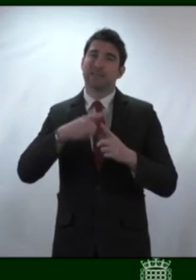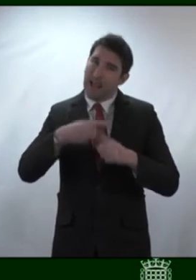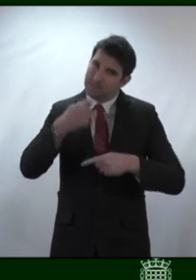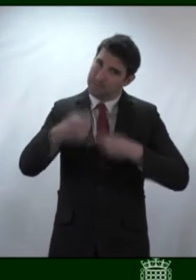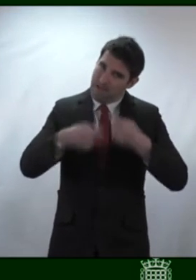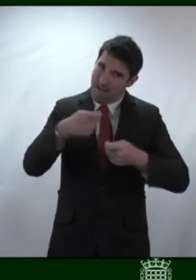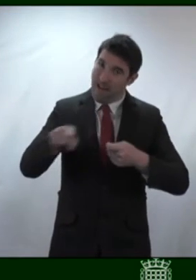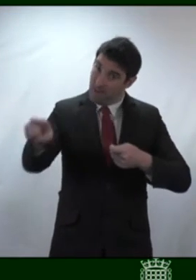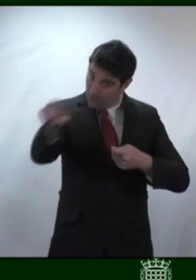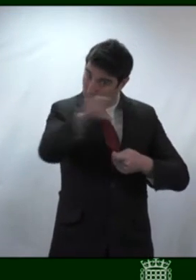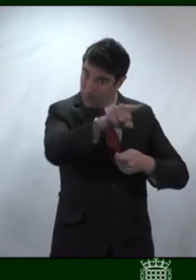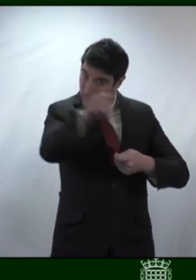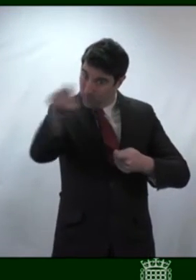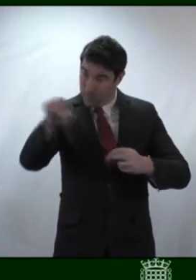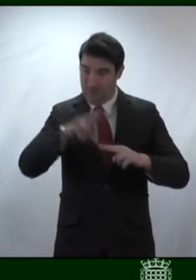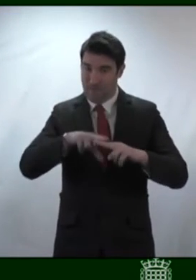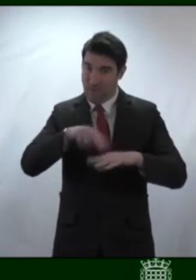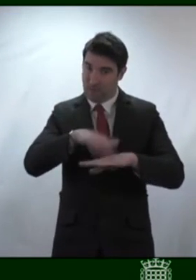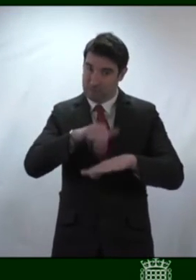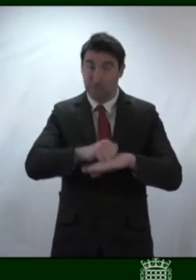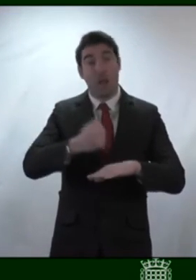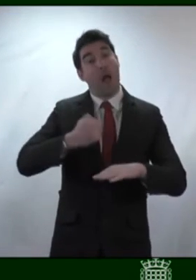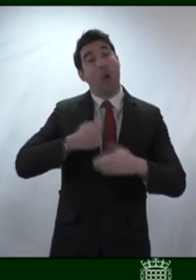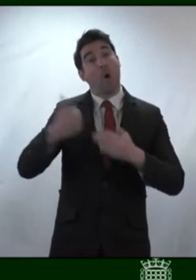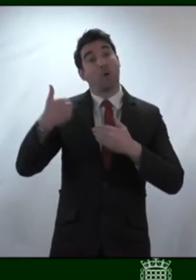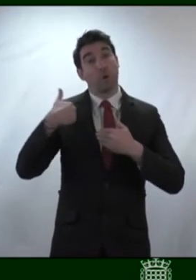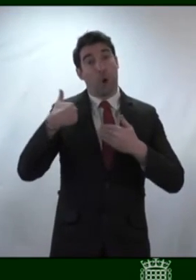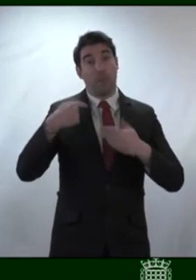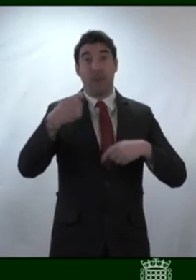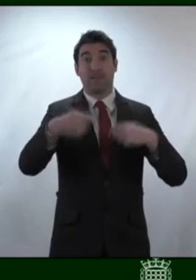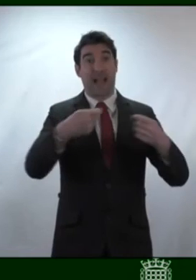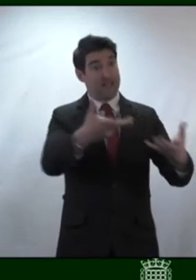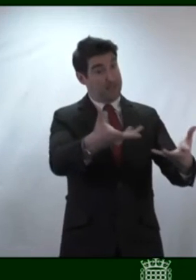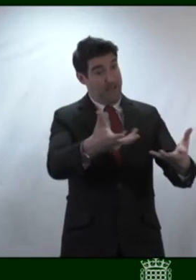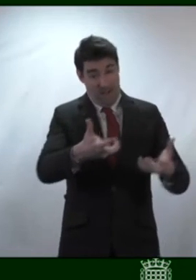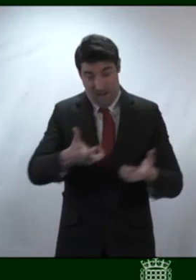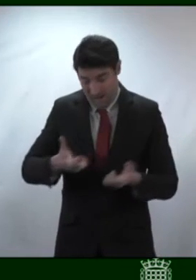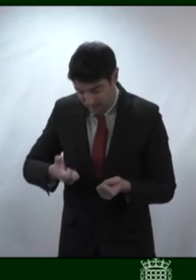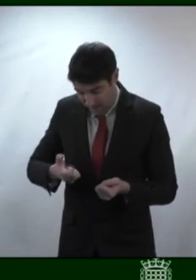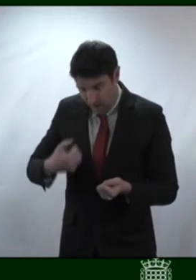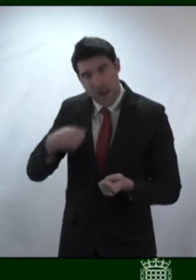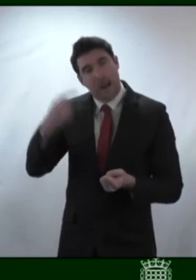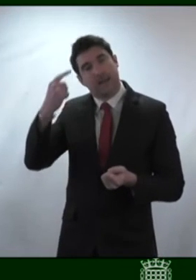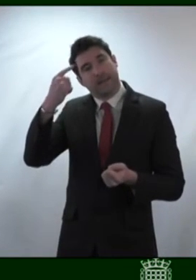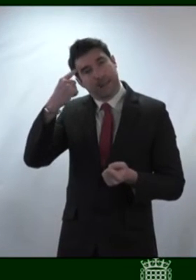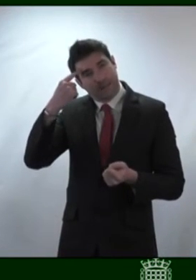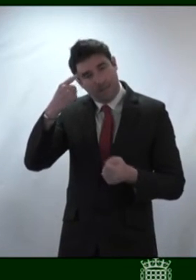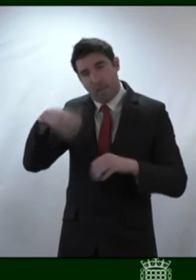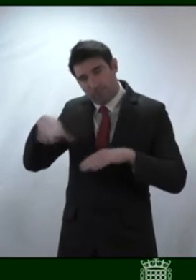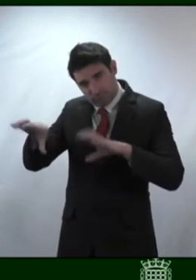doing. I am delighted that, thanks in part to the campaigning by my hon. Friend, his constituency is